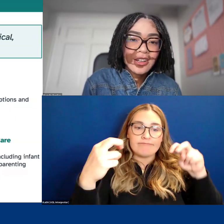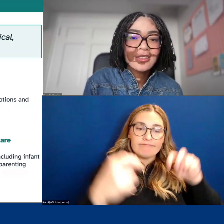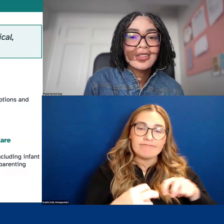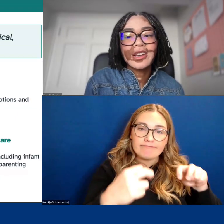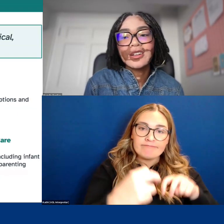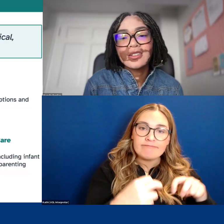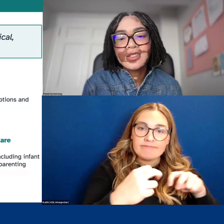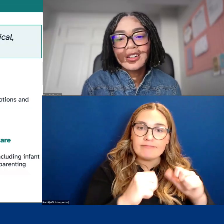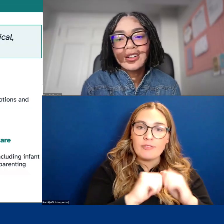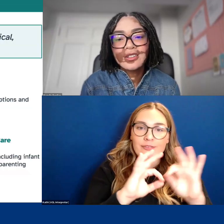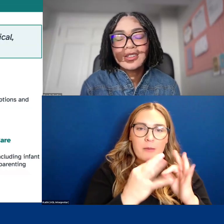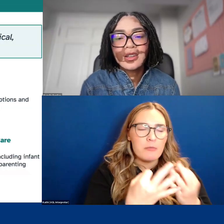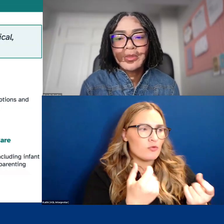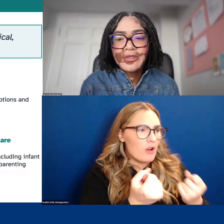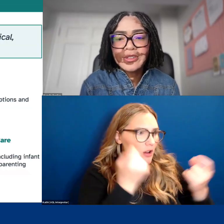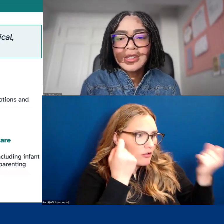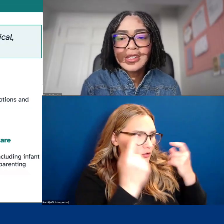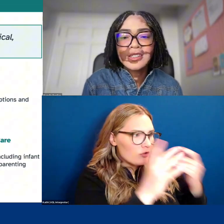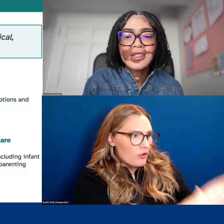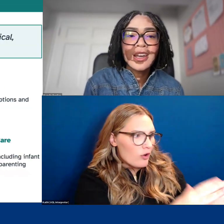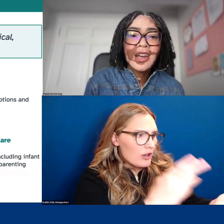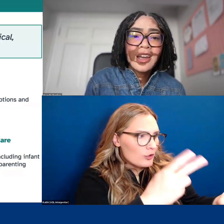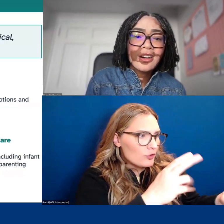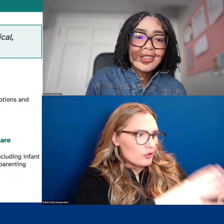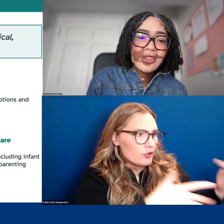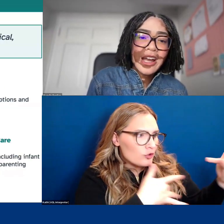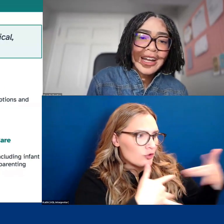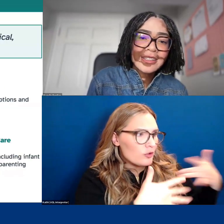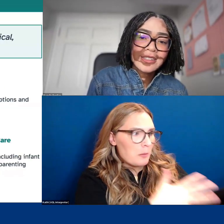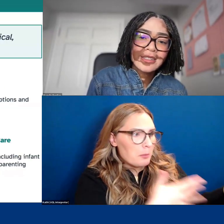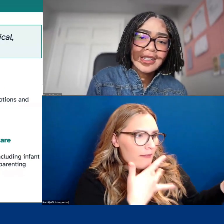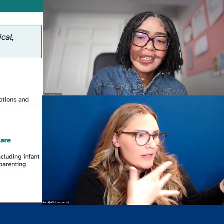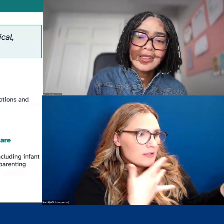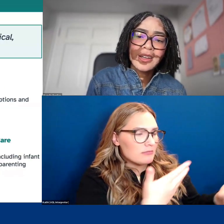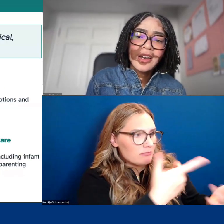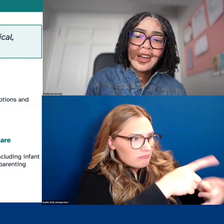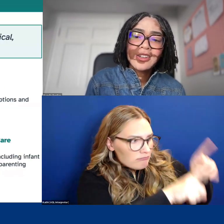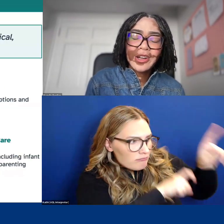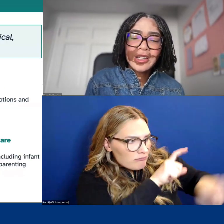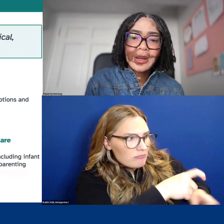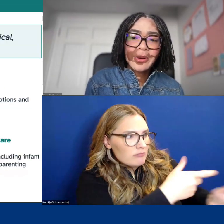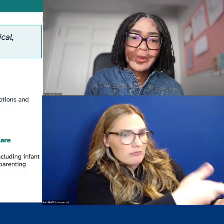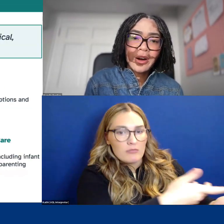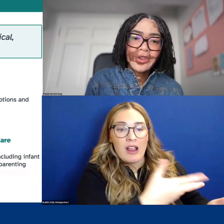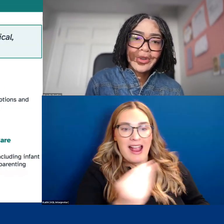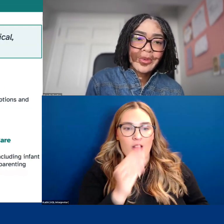their history and concerns and their preferences, and also their access needs. During labor, we're also